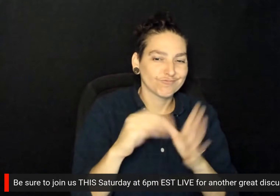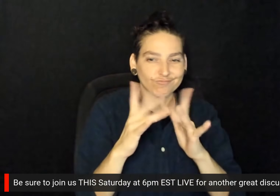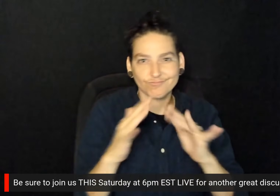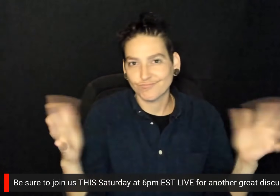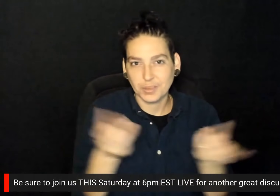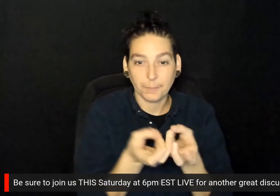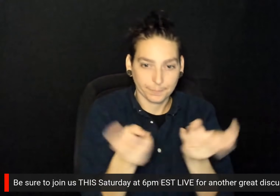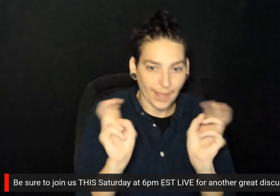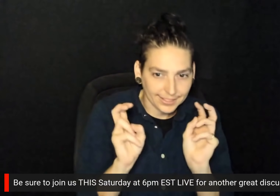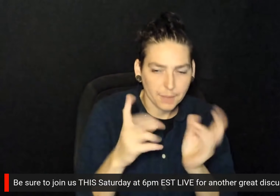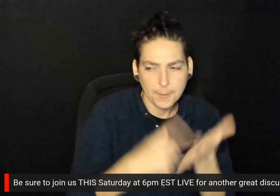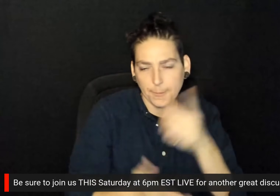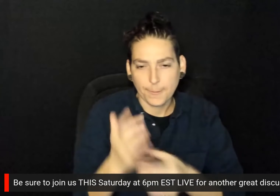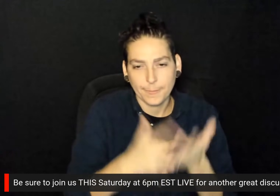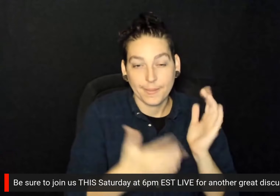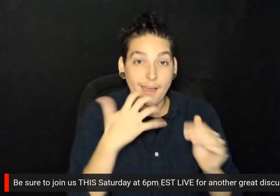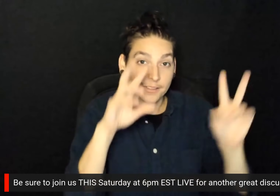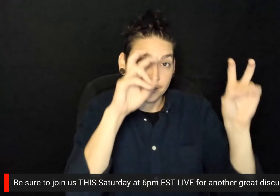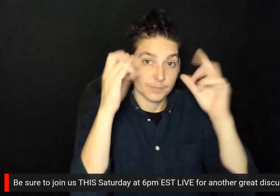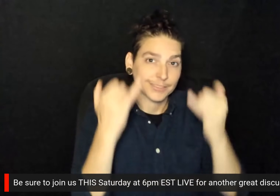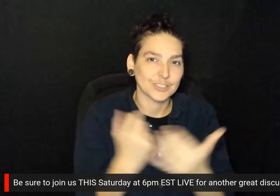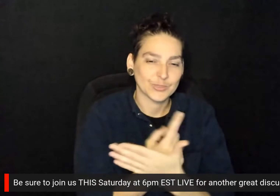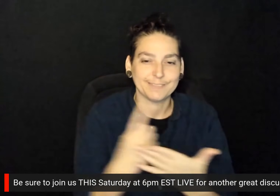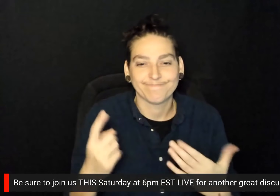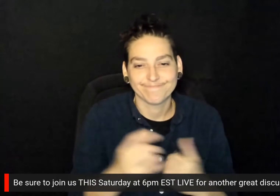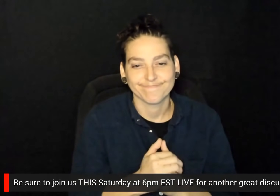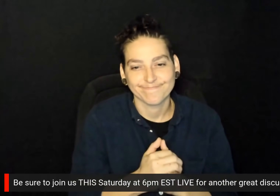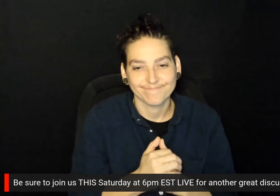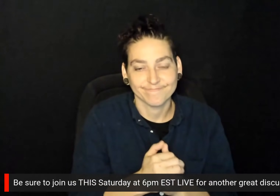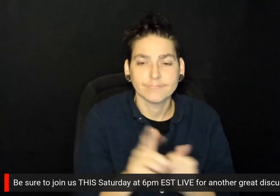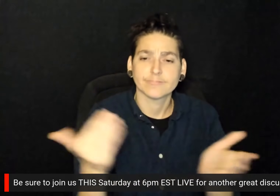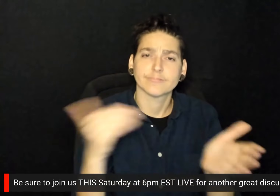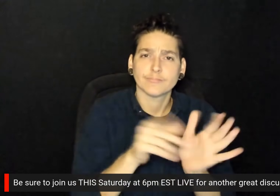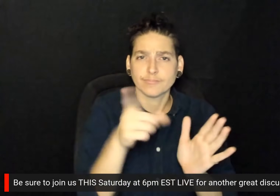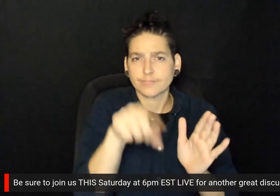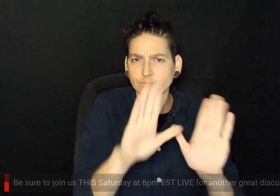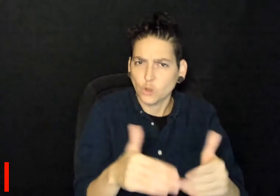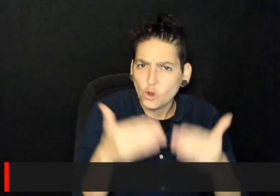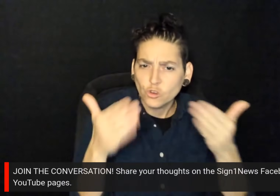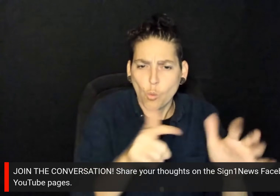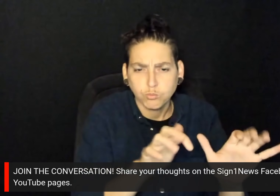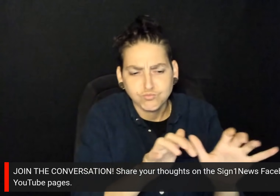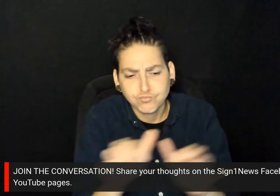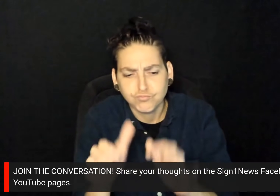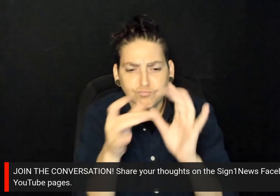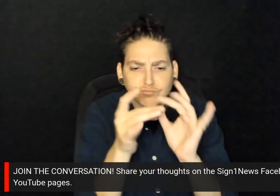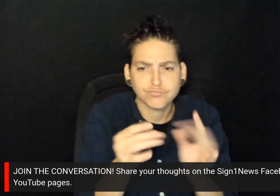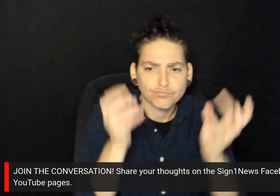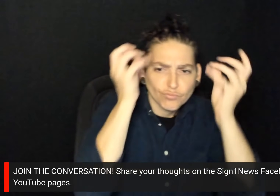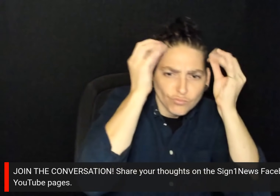to discuss the hot topics of the week again be sure to post your thoughts and comments